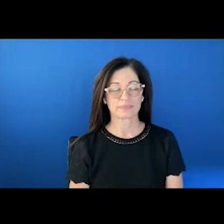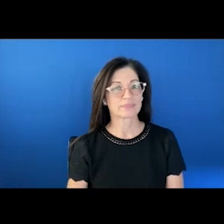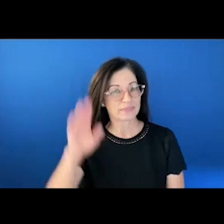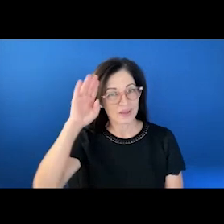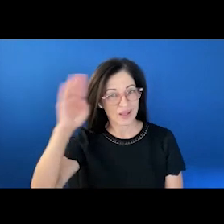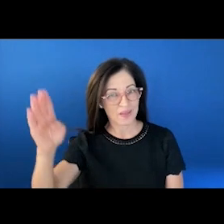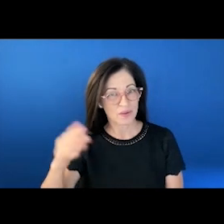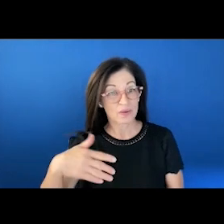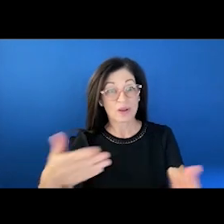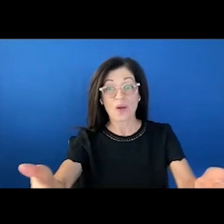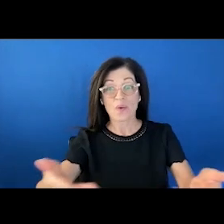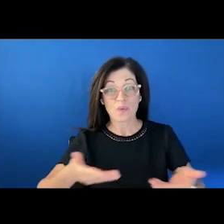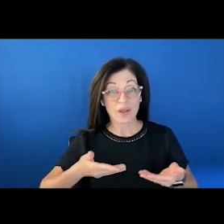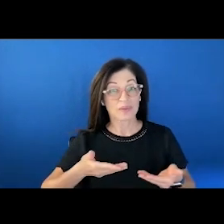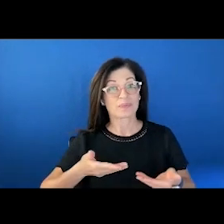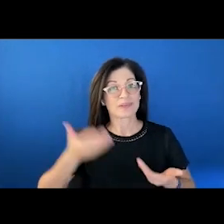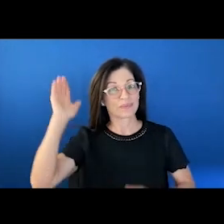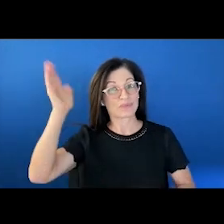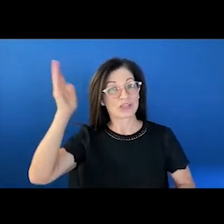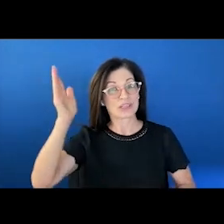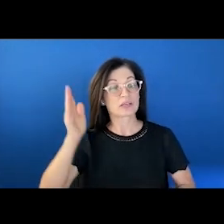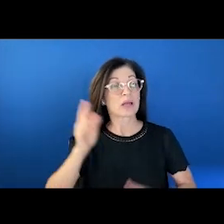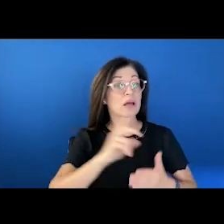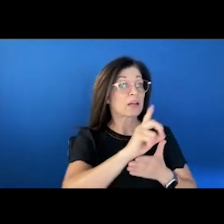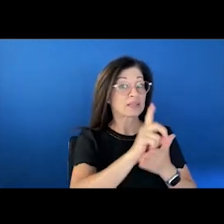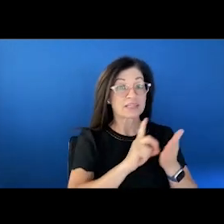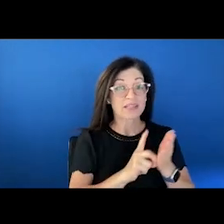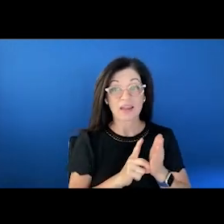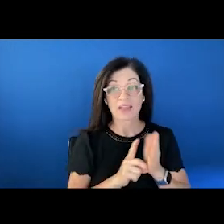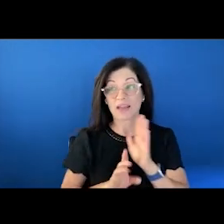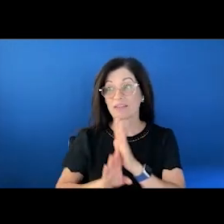[Rachel Romeo] Hello and welcome to the presentation, Designing and Developing